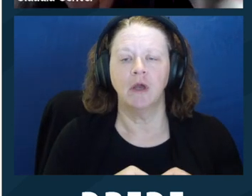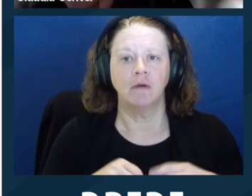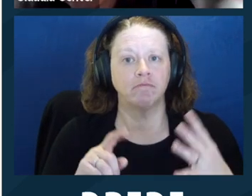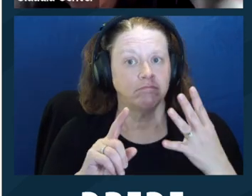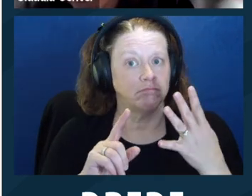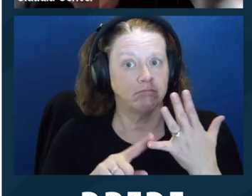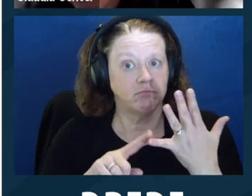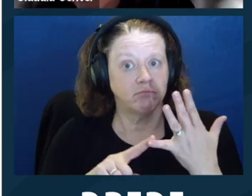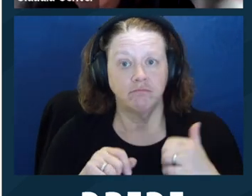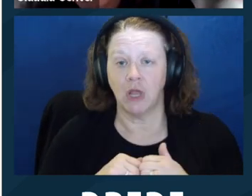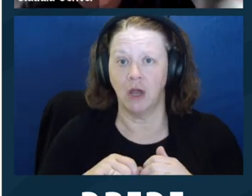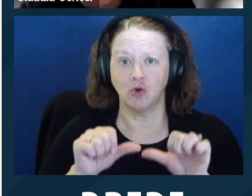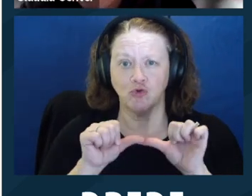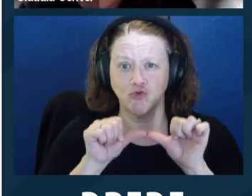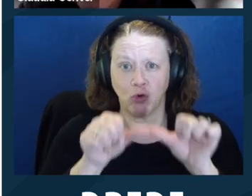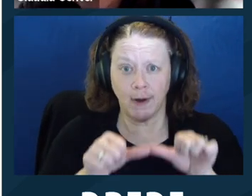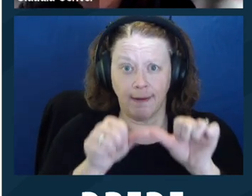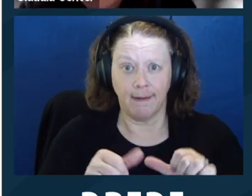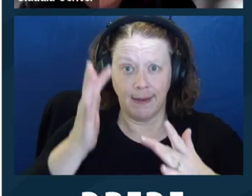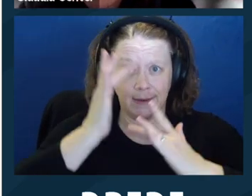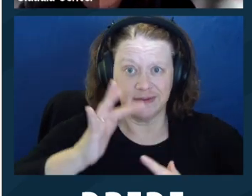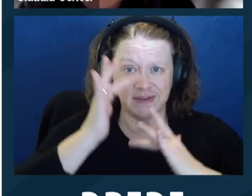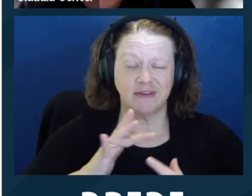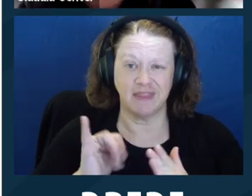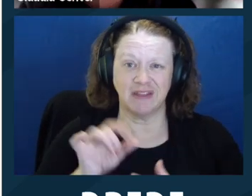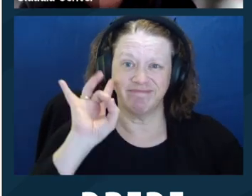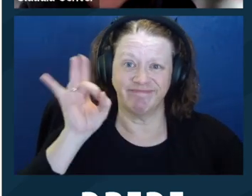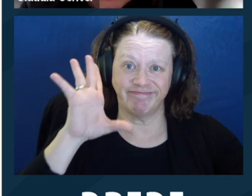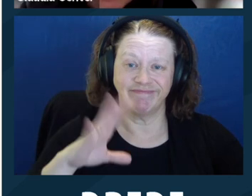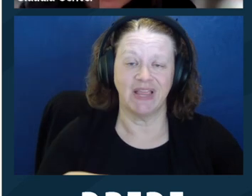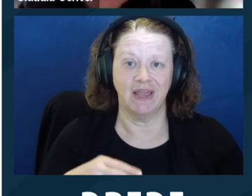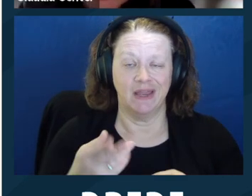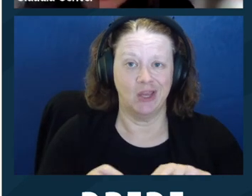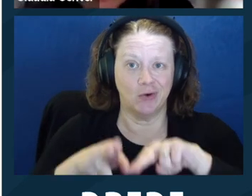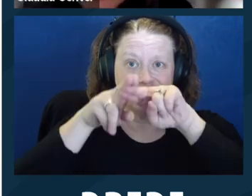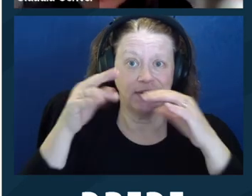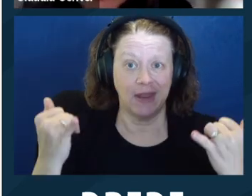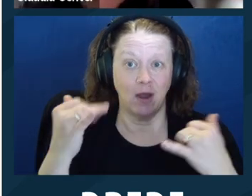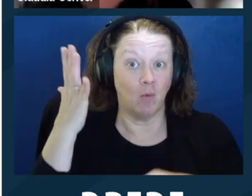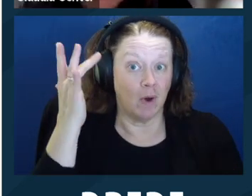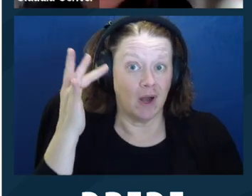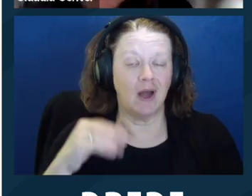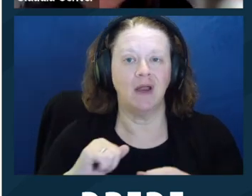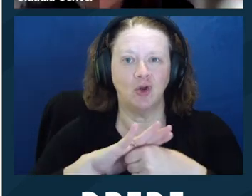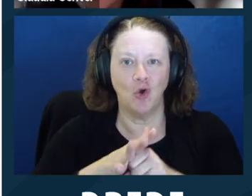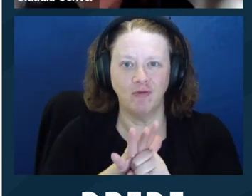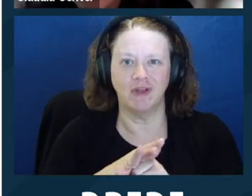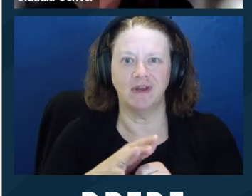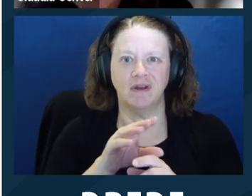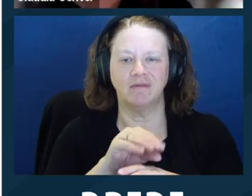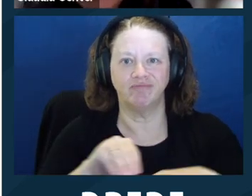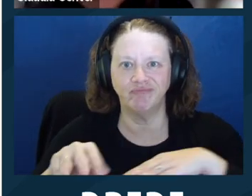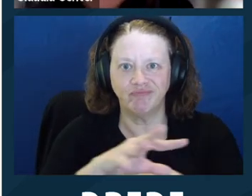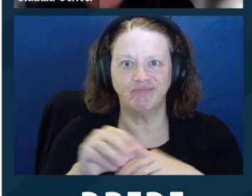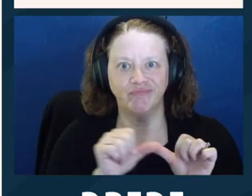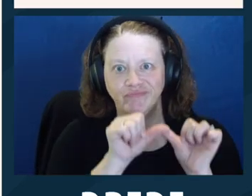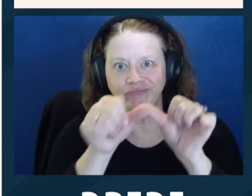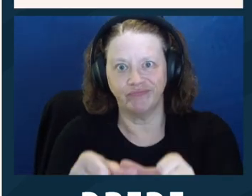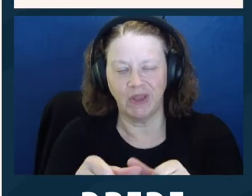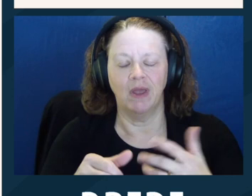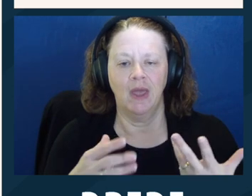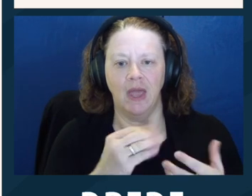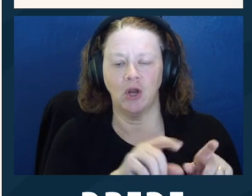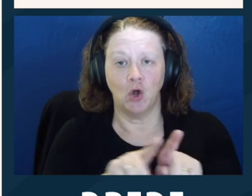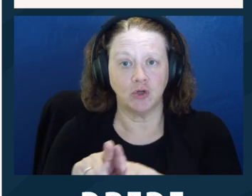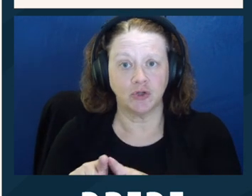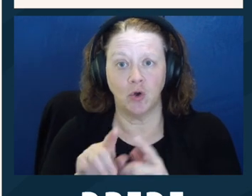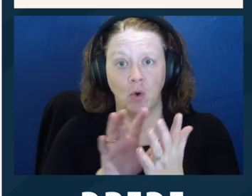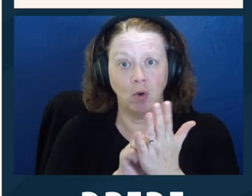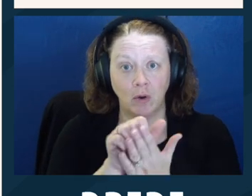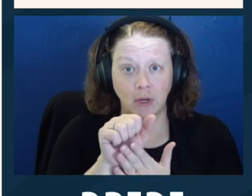which are, you know, tragically increasing in our era of COVID and long COVID. Cancer,